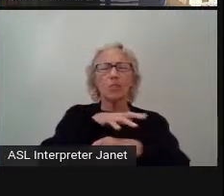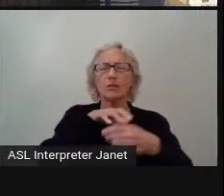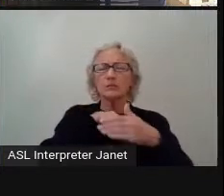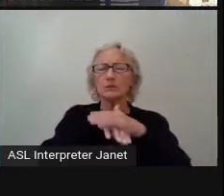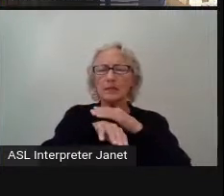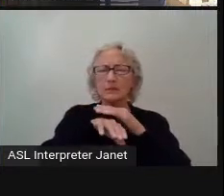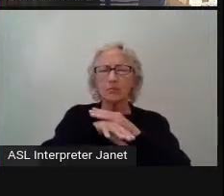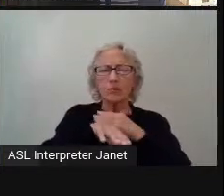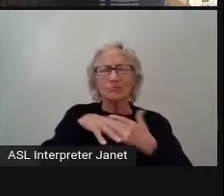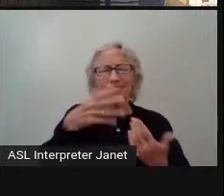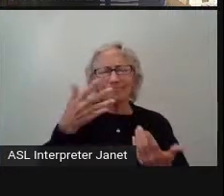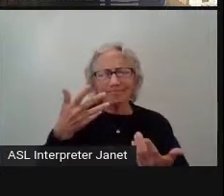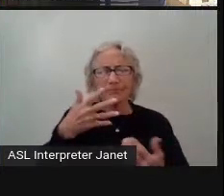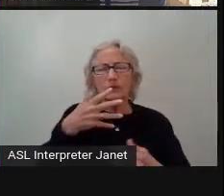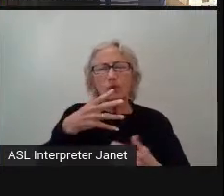which was not fully